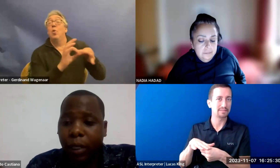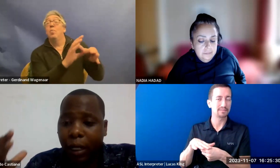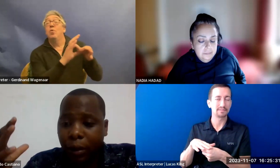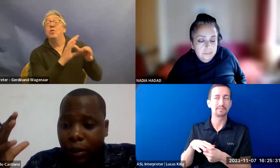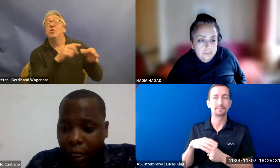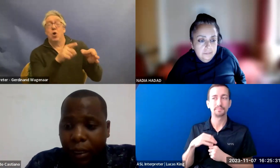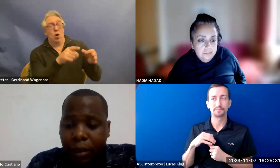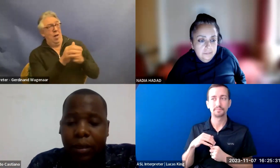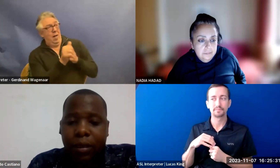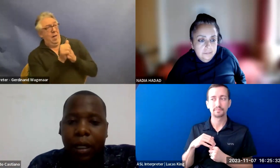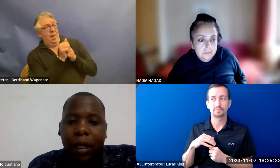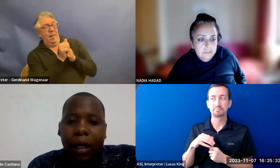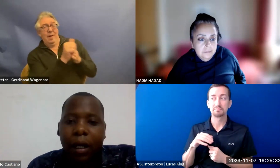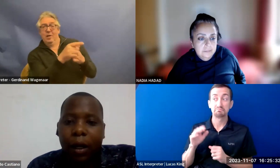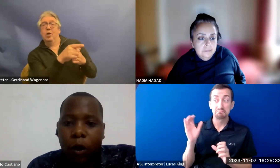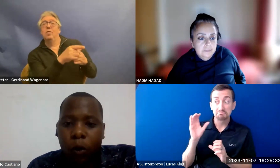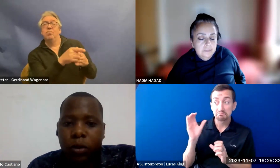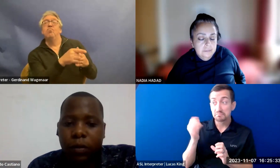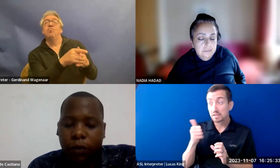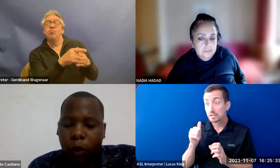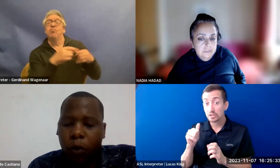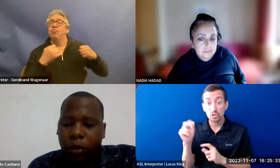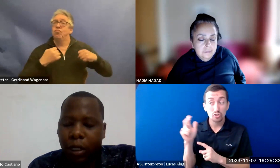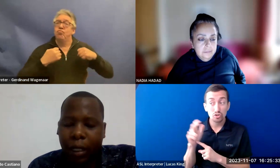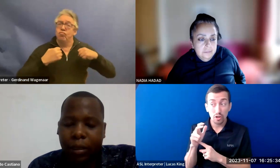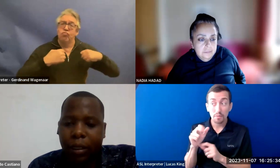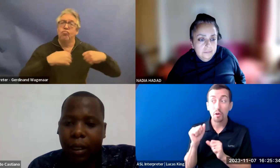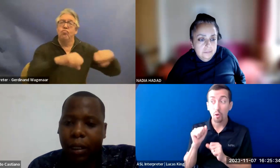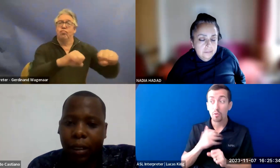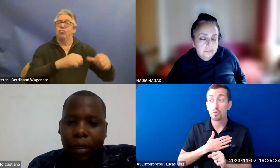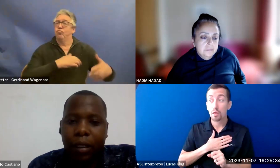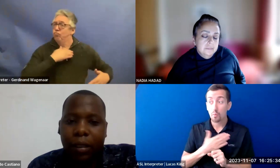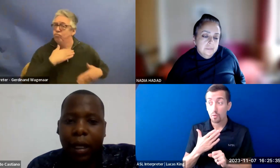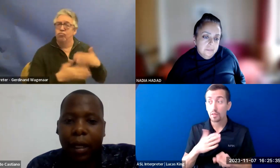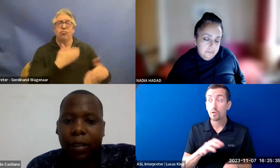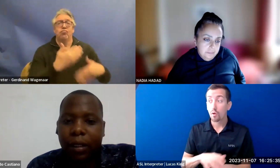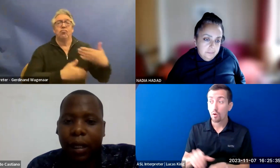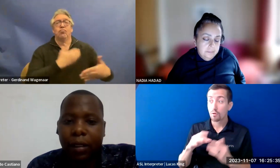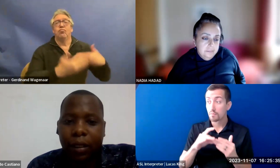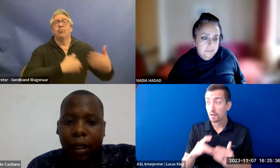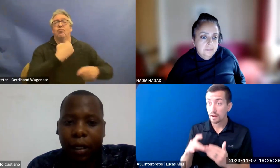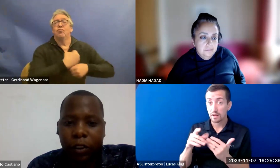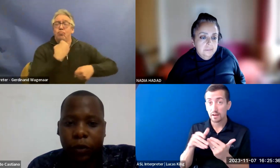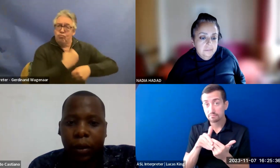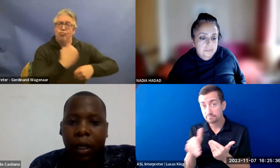who can take these cause forward in their country.